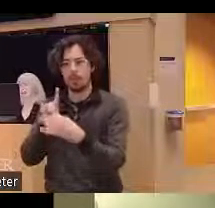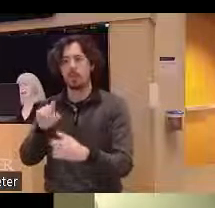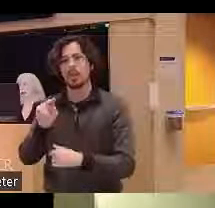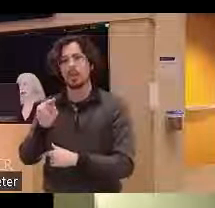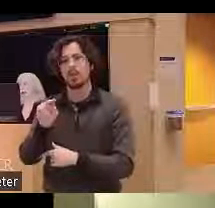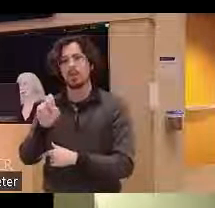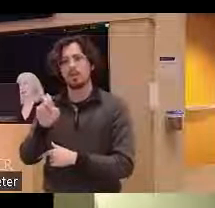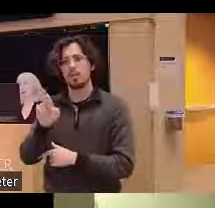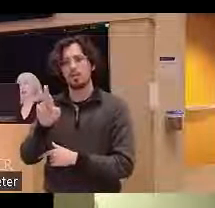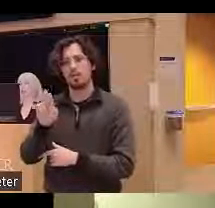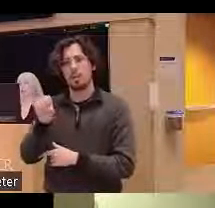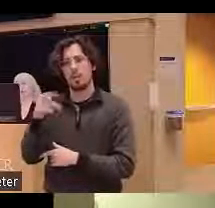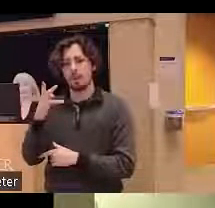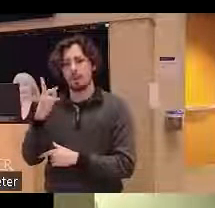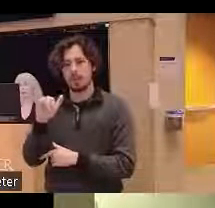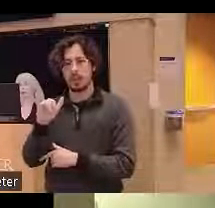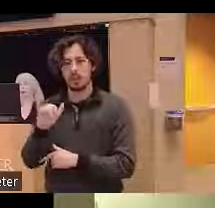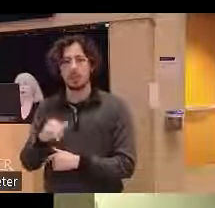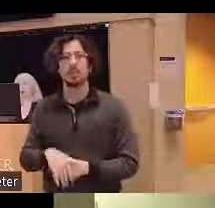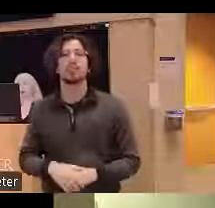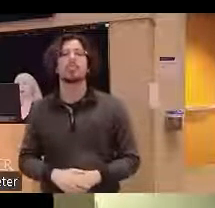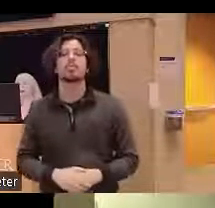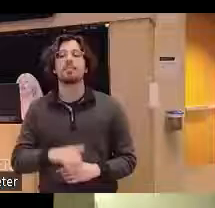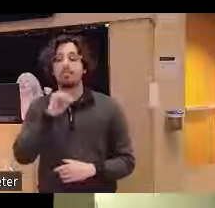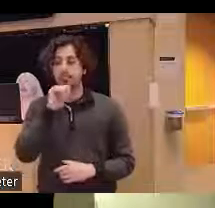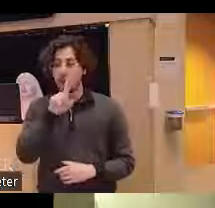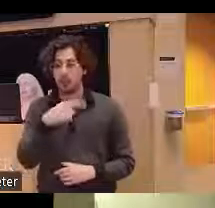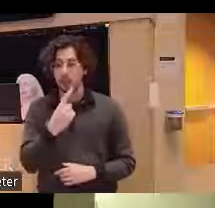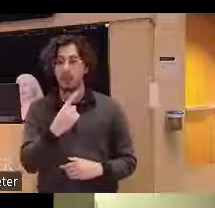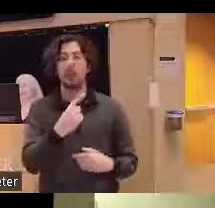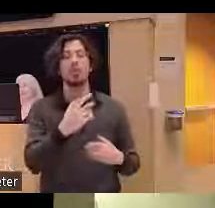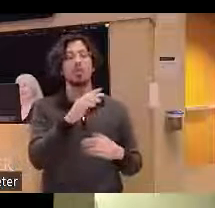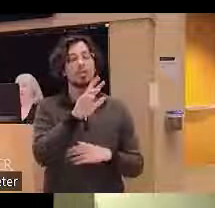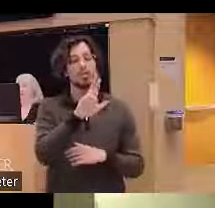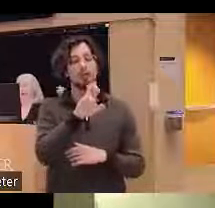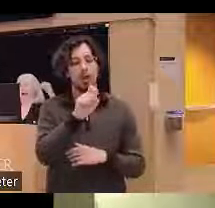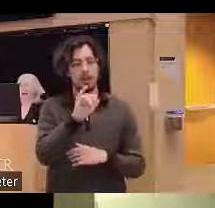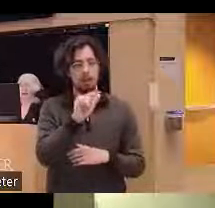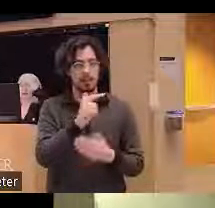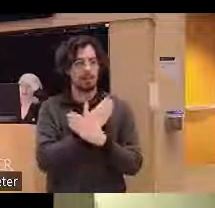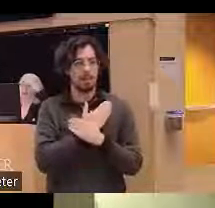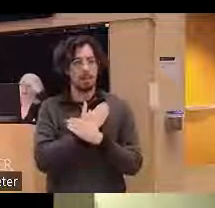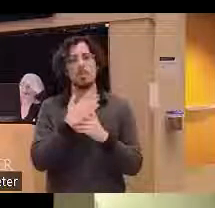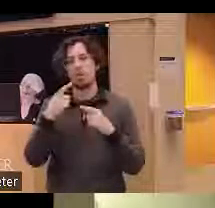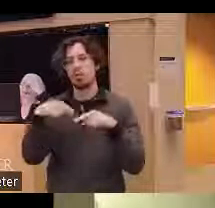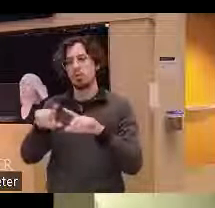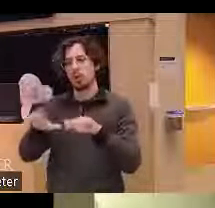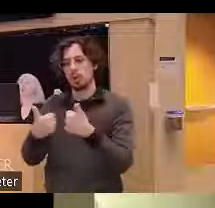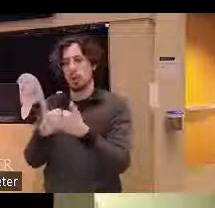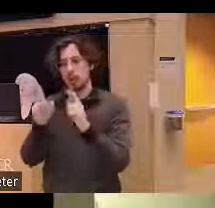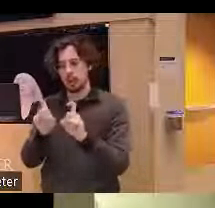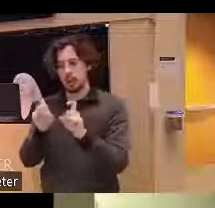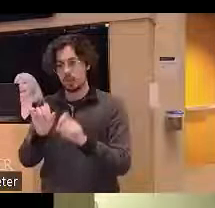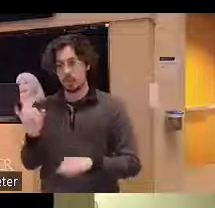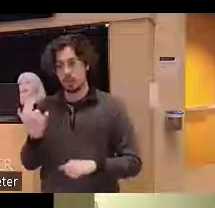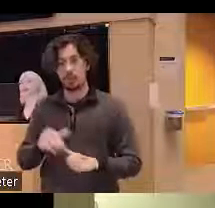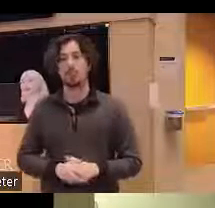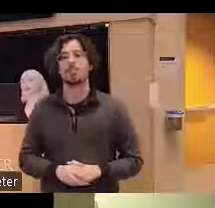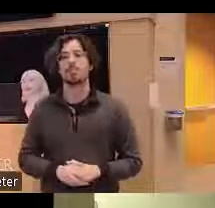neuropathy not just resting um but on challenge tests and what we found is that we could explain